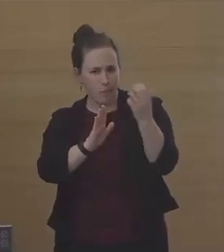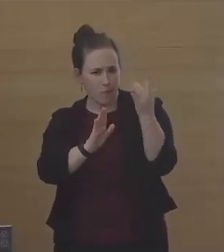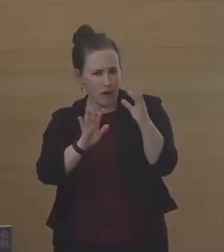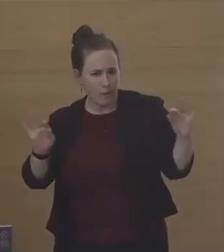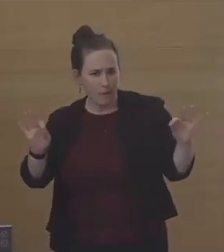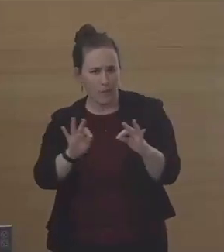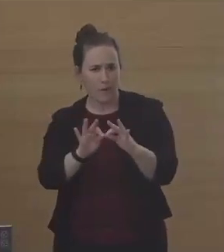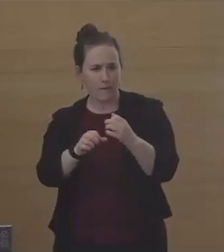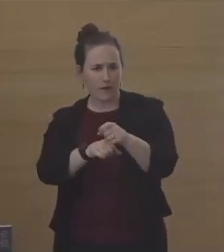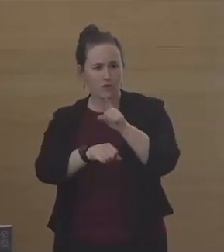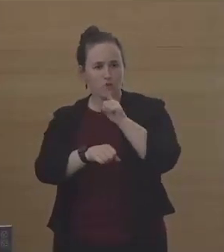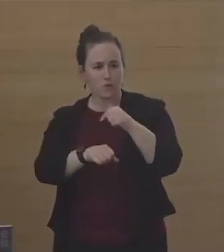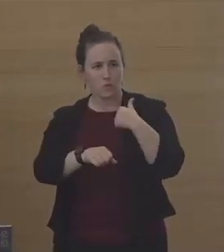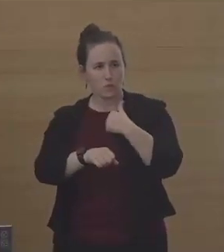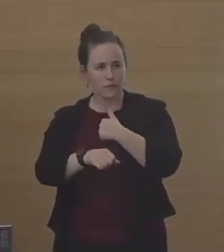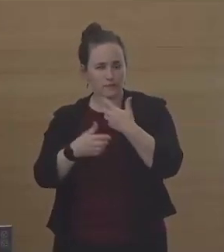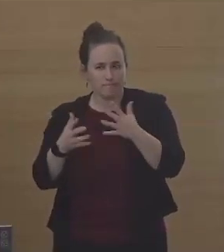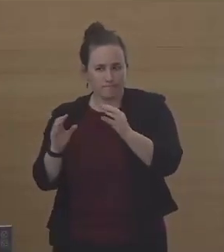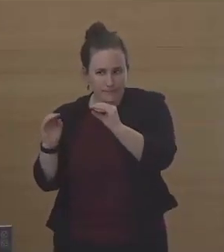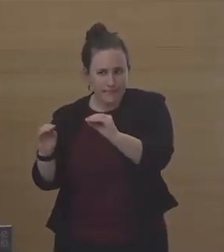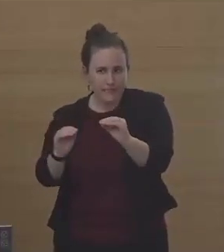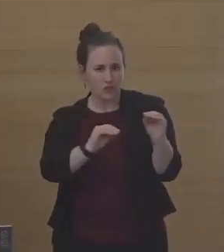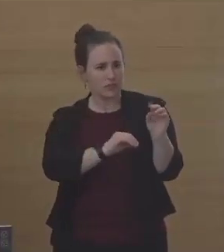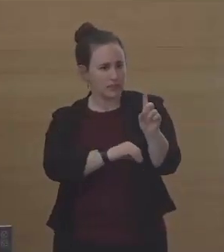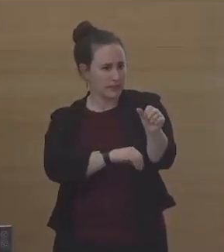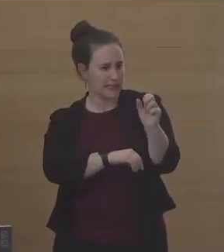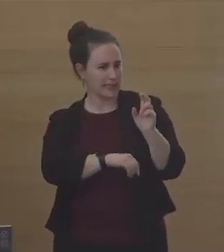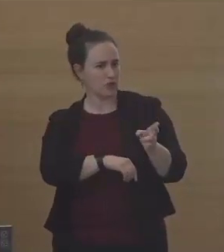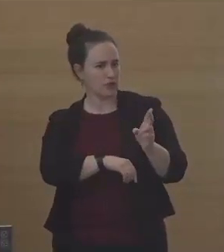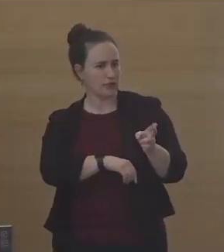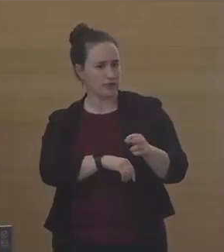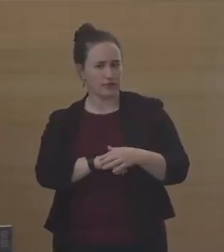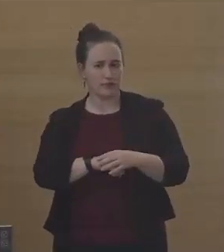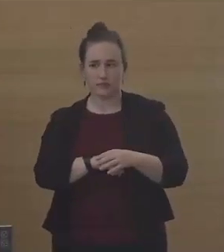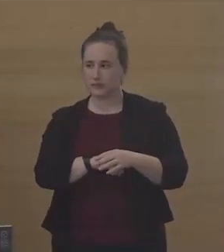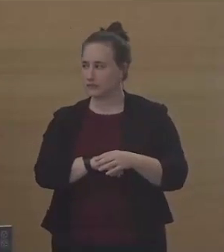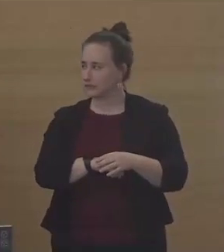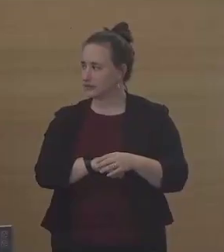#teachdisabilityhistory. Watch this.